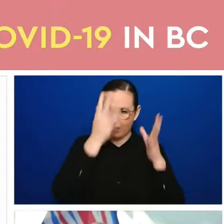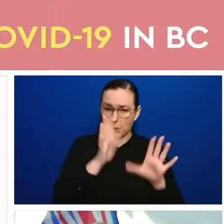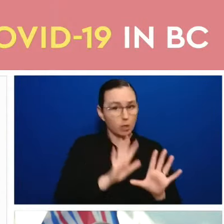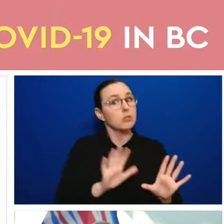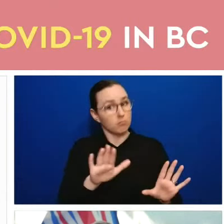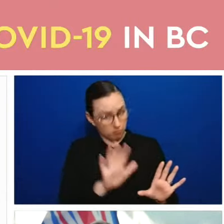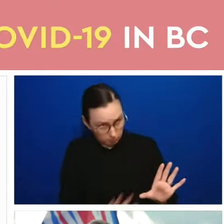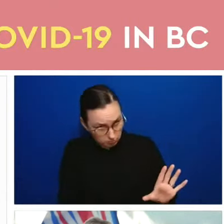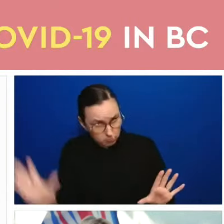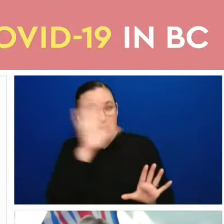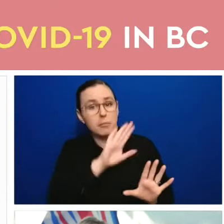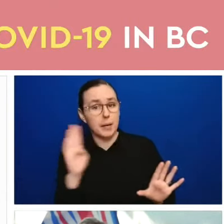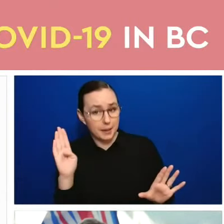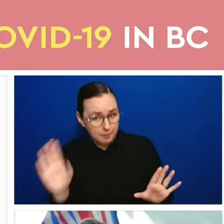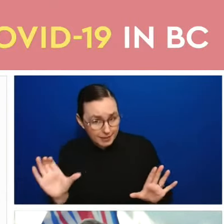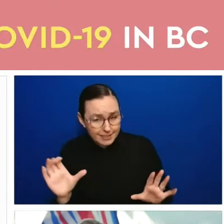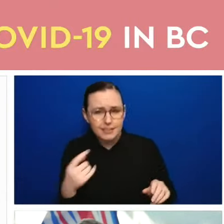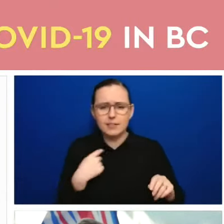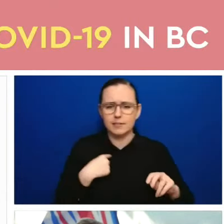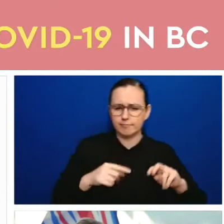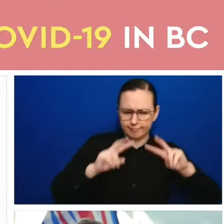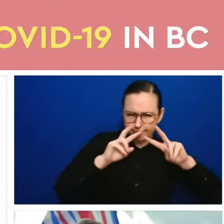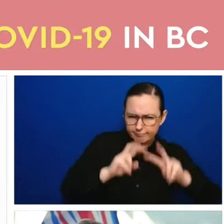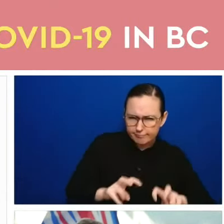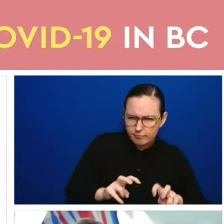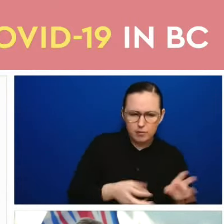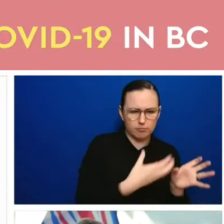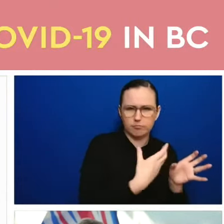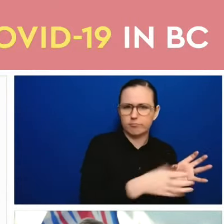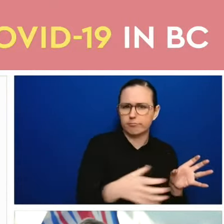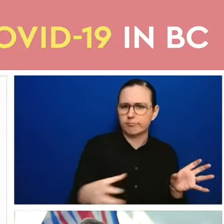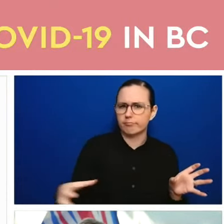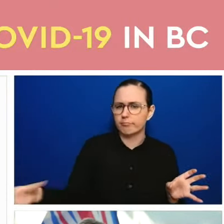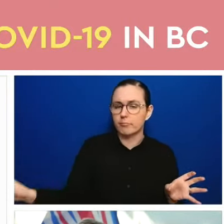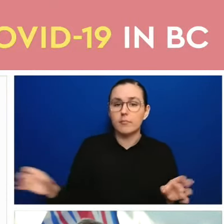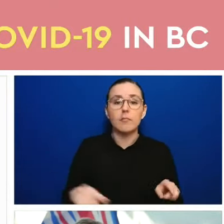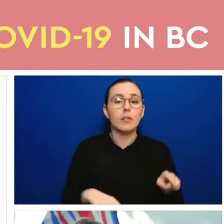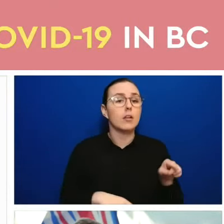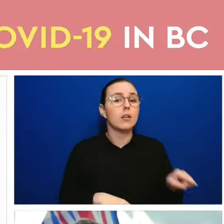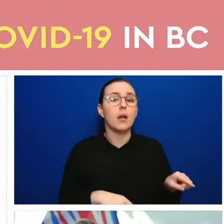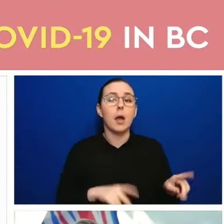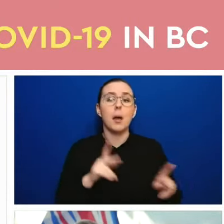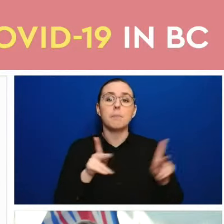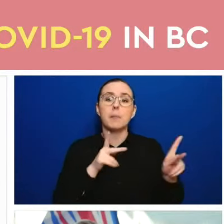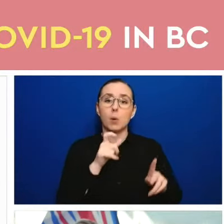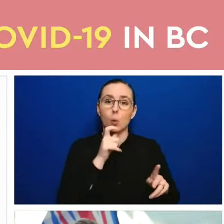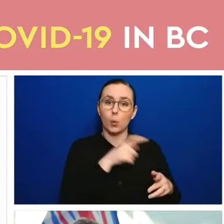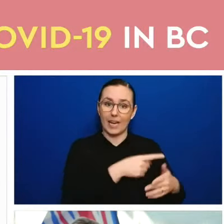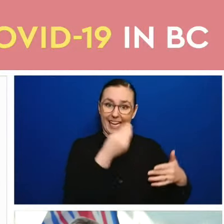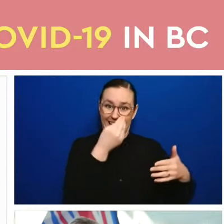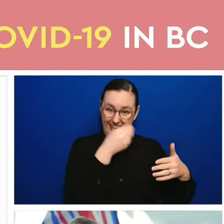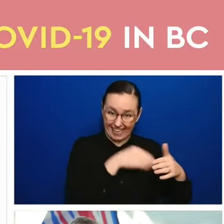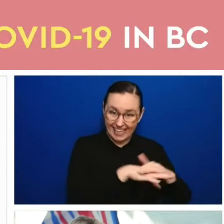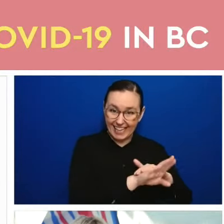discharged by now. And this is across the proAnd te province.